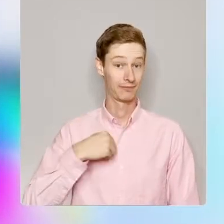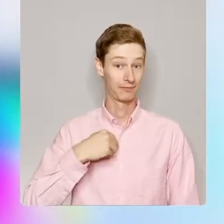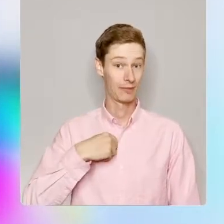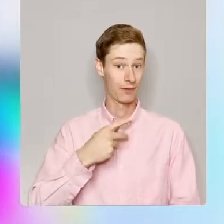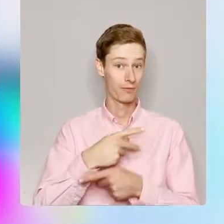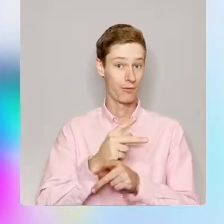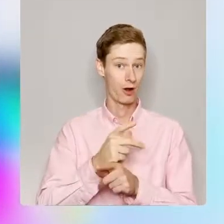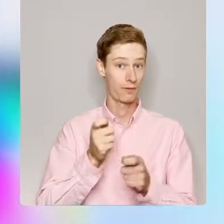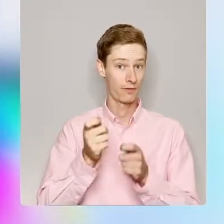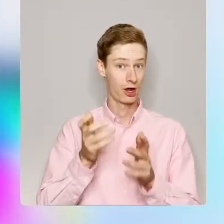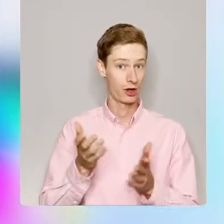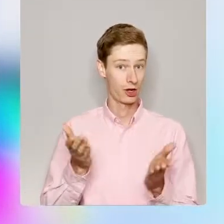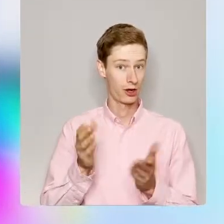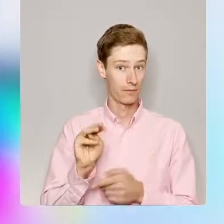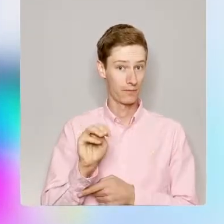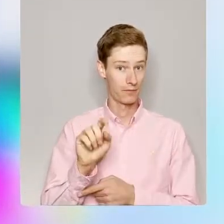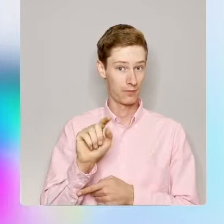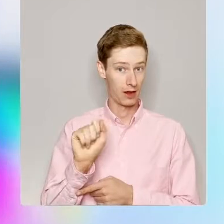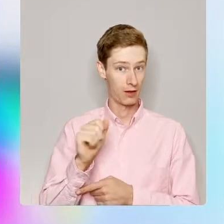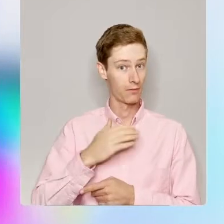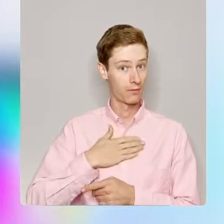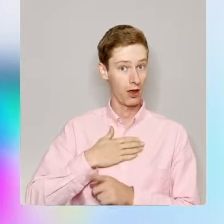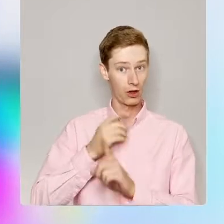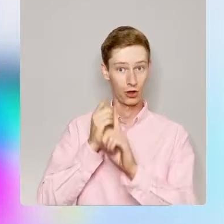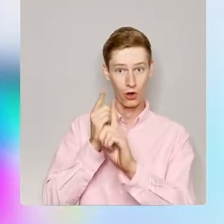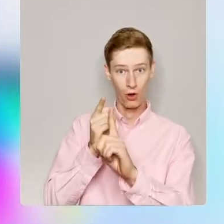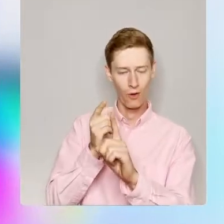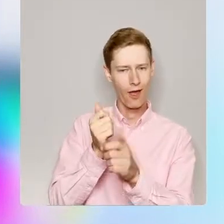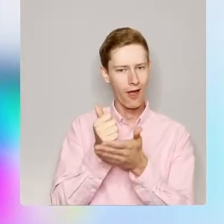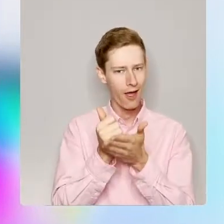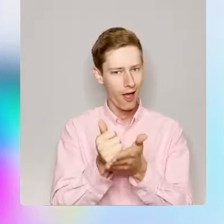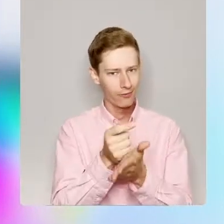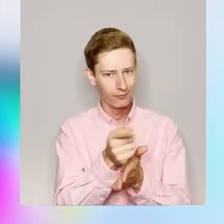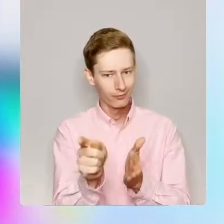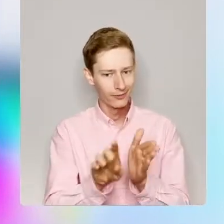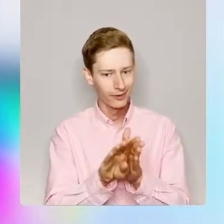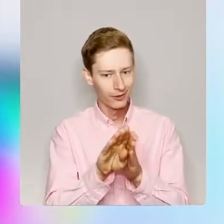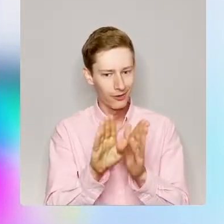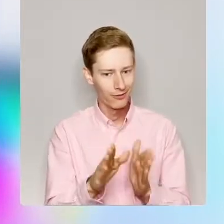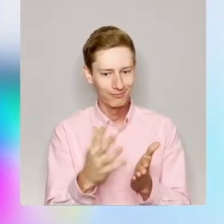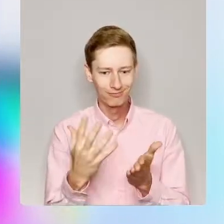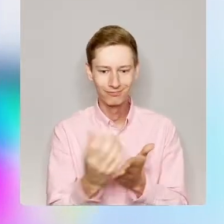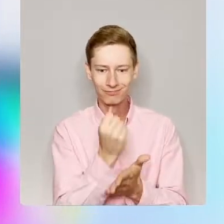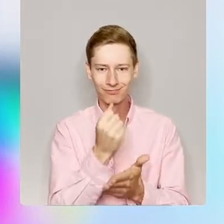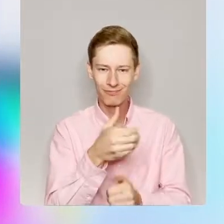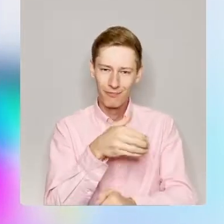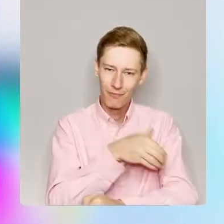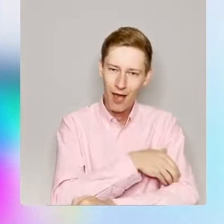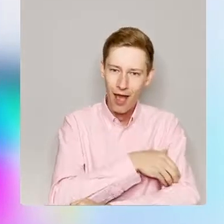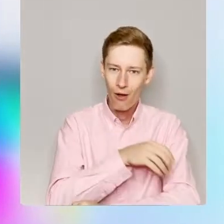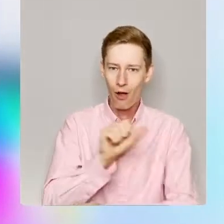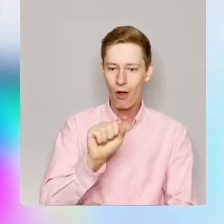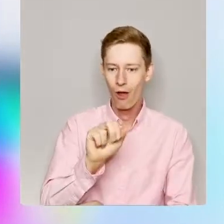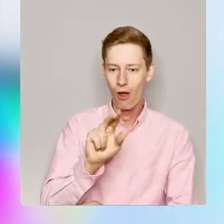my goal is to help developers use the power of audio to create a realistic sense of presence for people